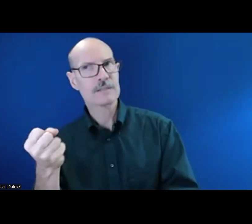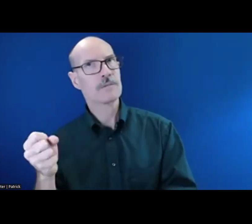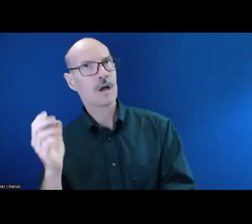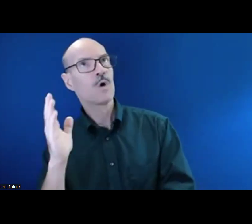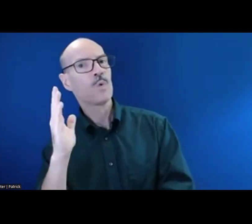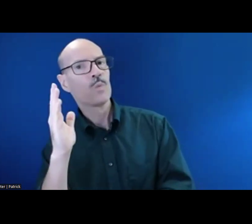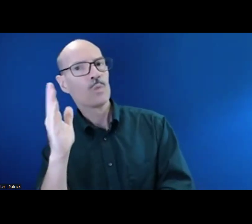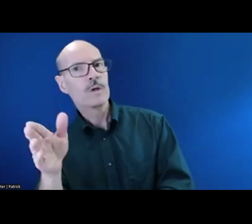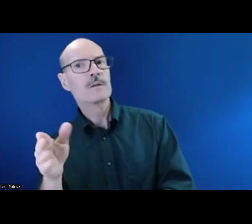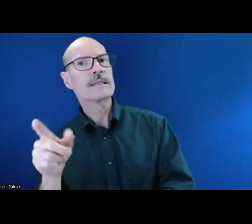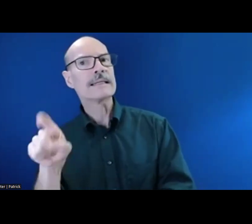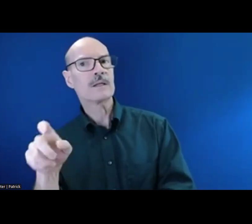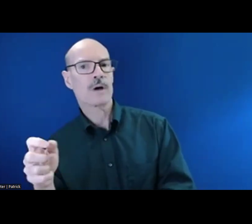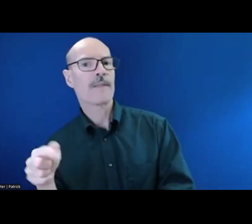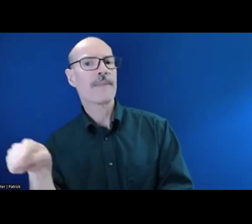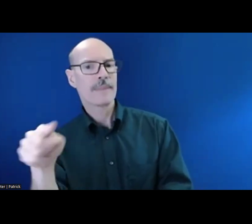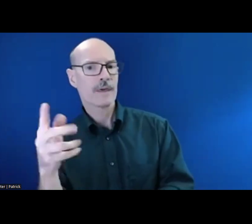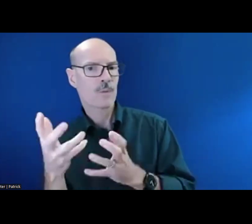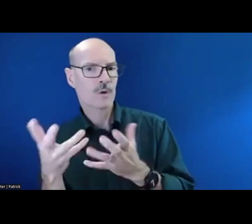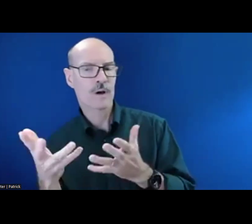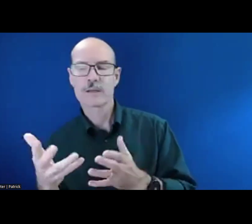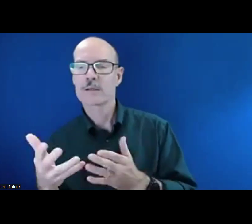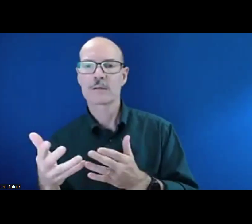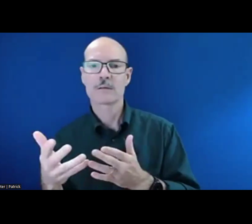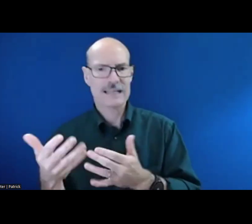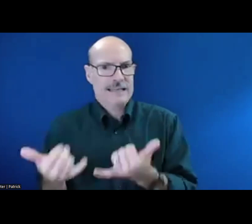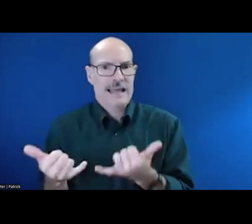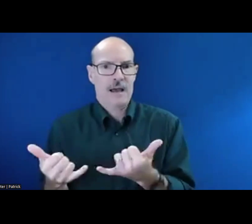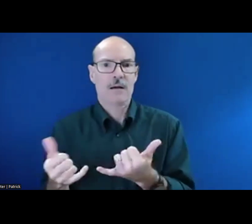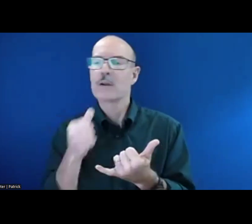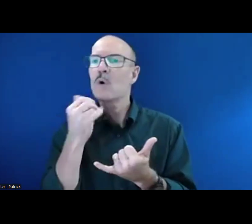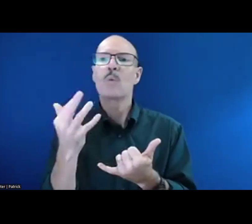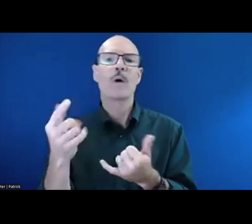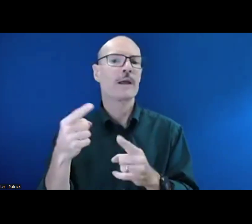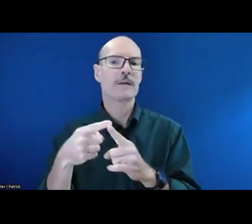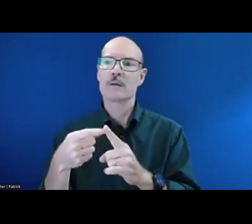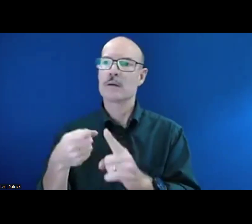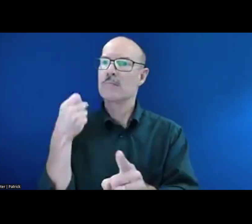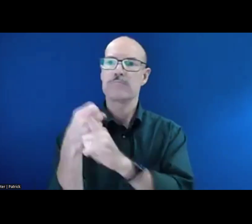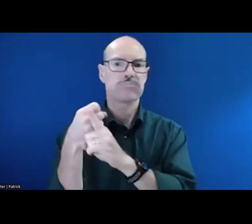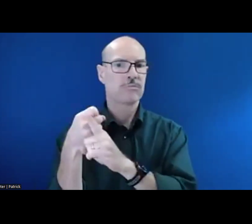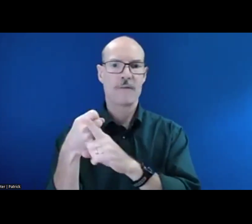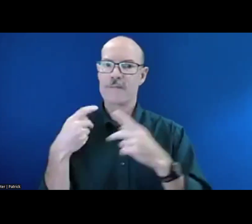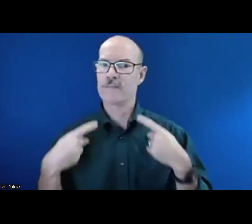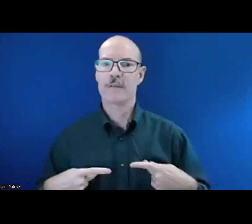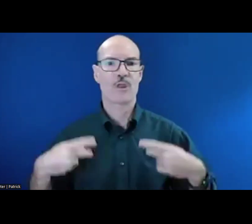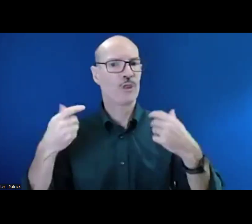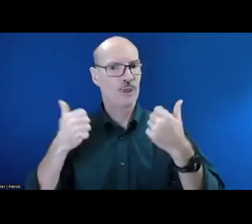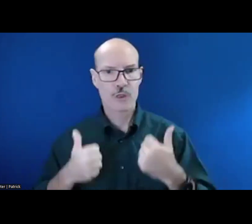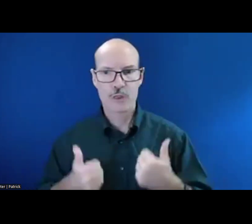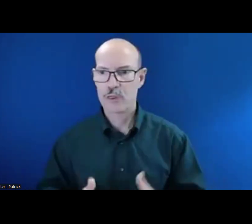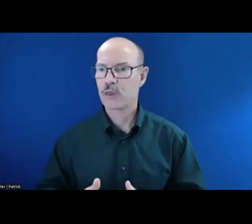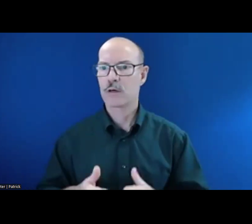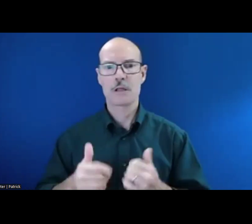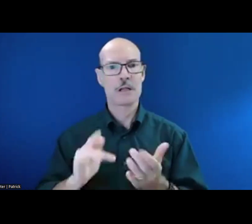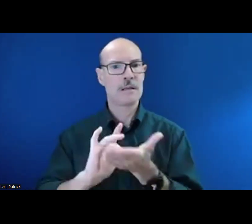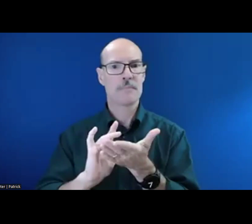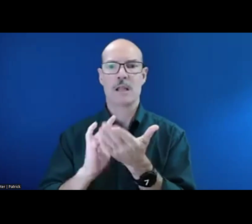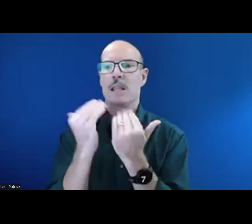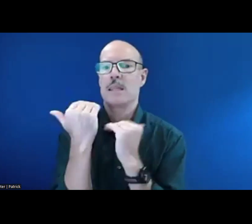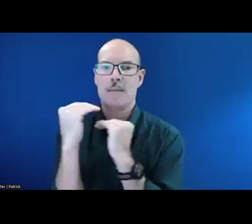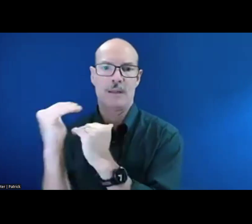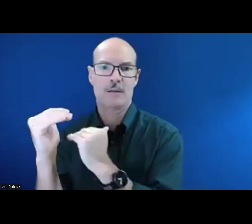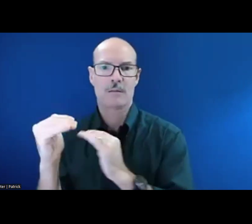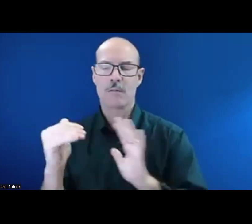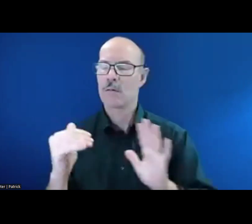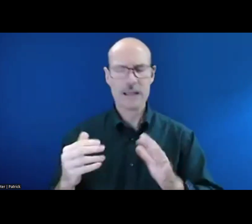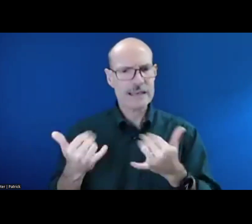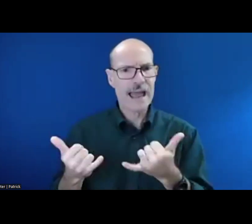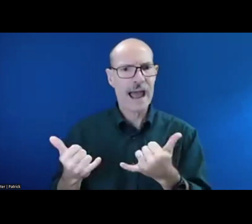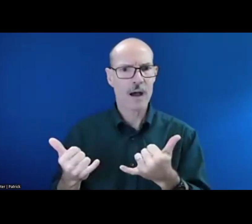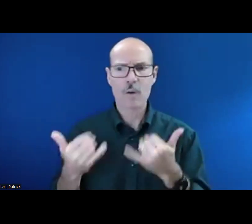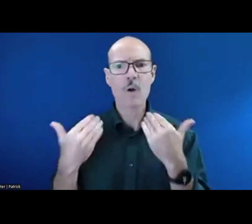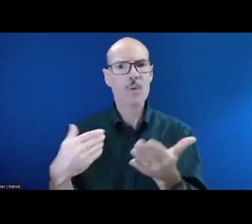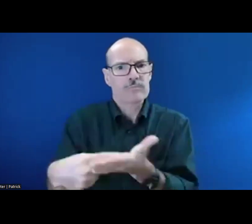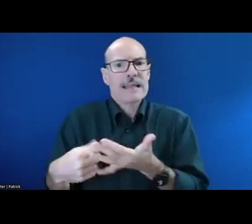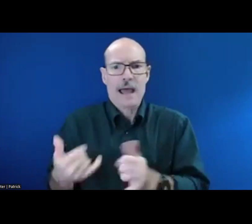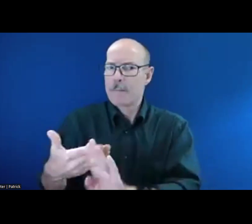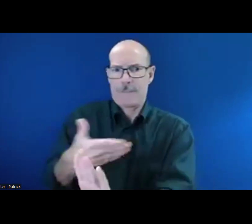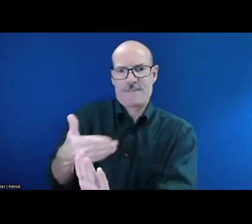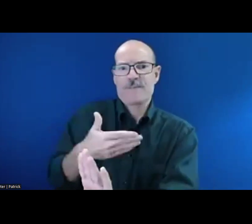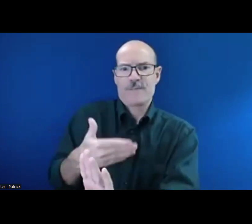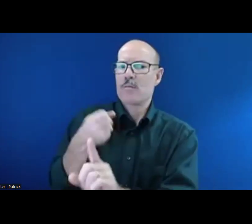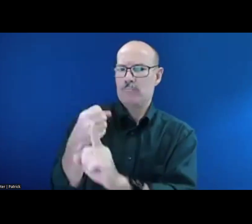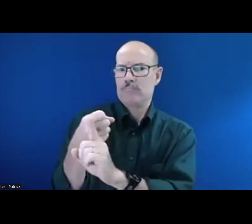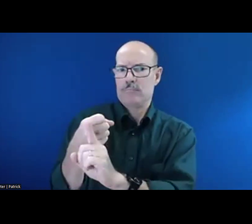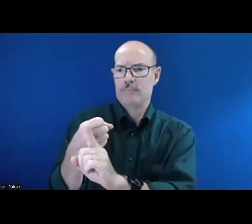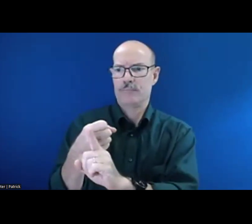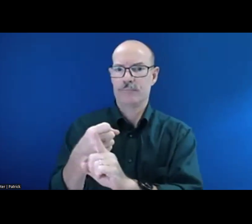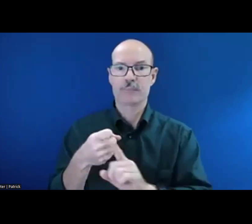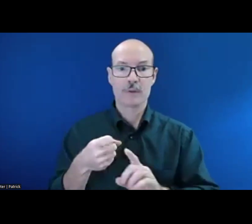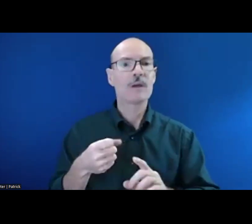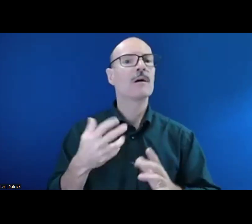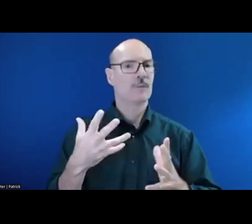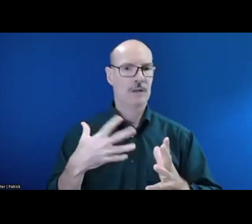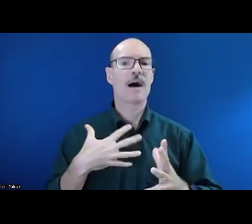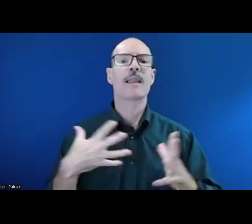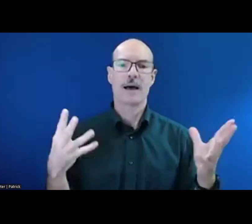What do they want early on before the major medical physical limitations, you're probably going to be able to make much more headway than if you wait until when you're in that crisis mode.